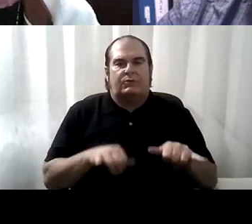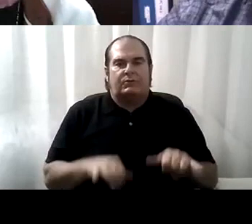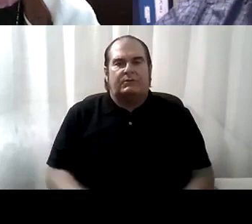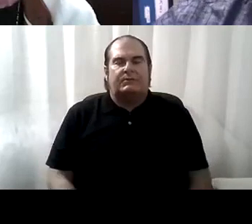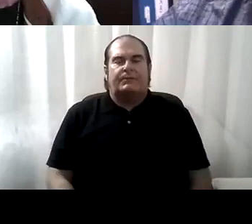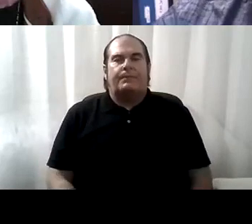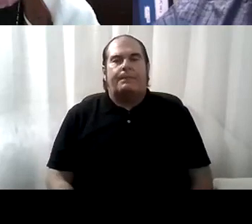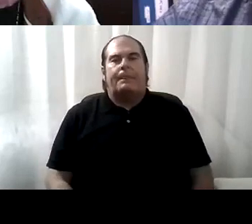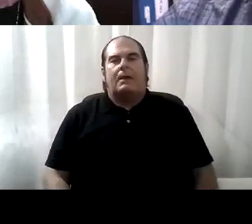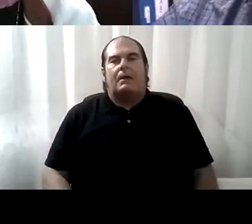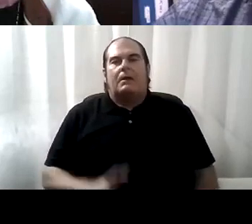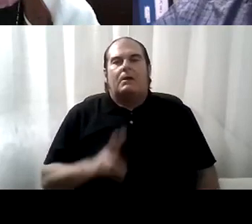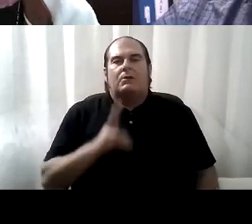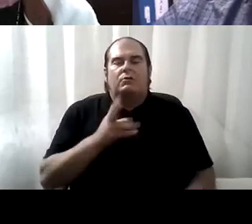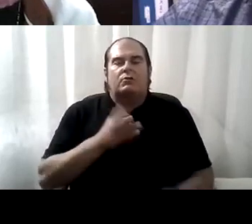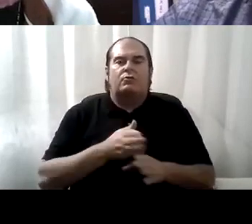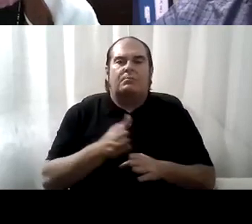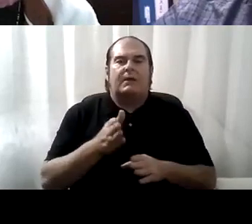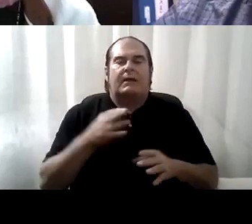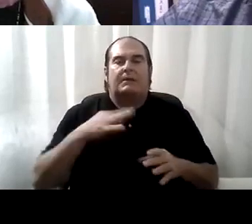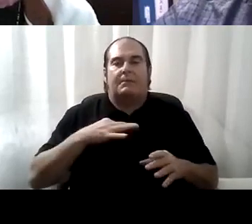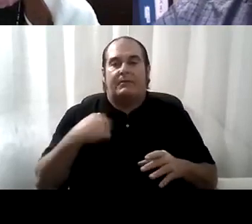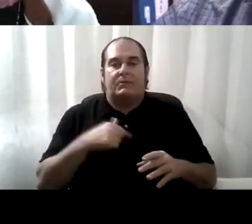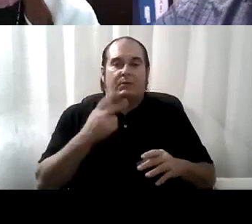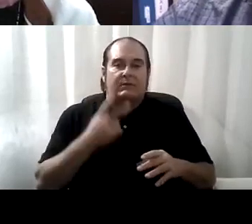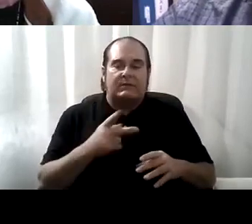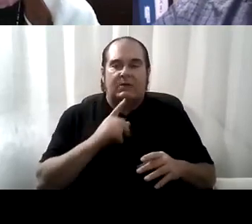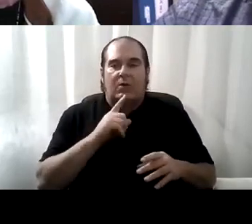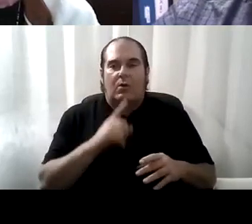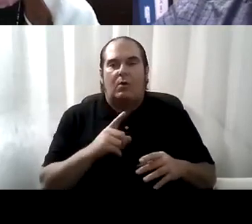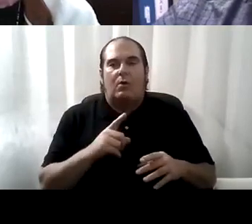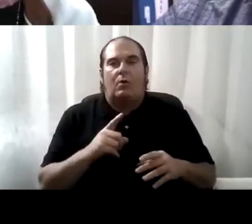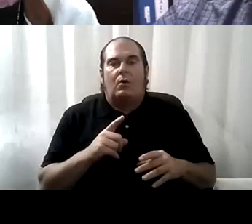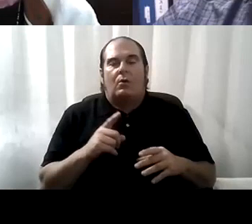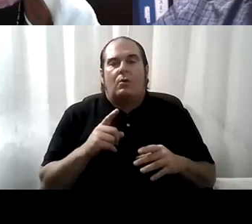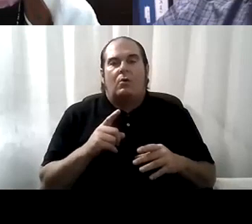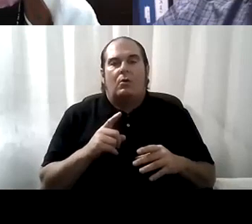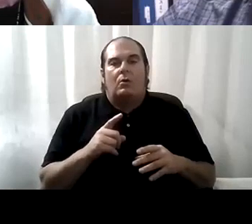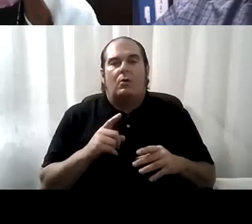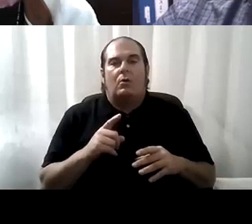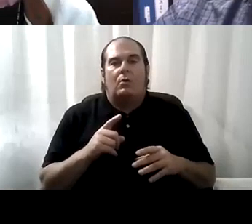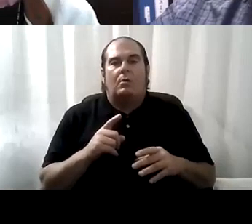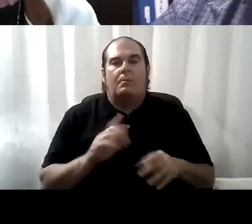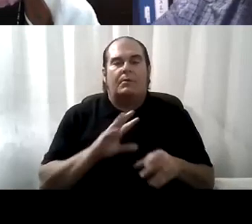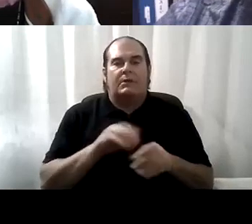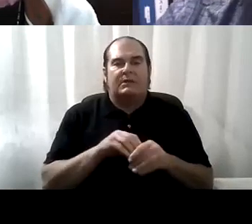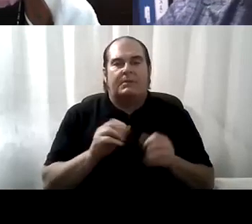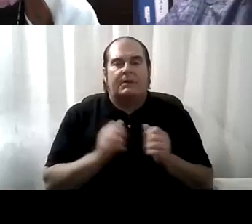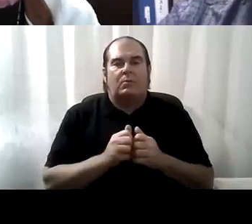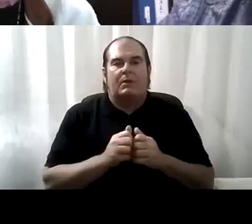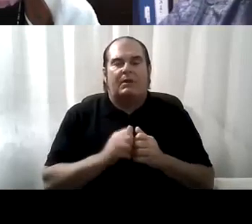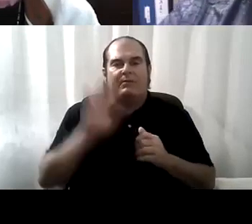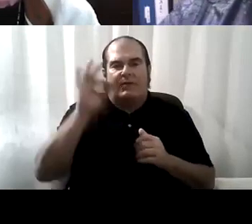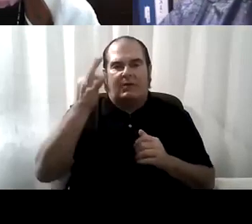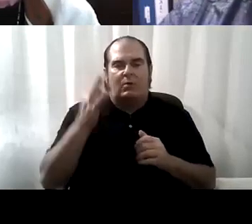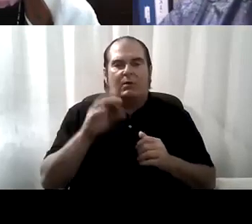Two main benefits we continue to see are first, participating in federal SAMSA expansion grants.